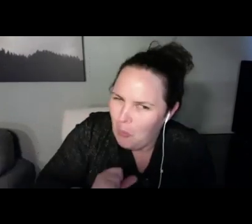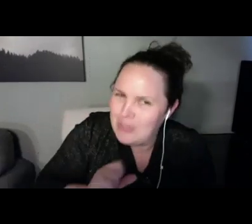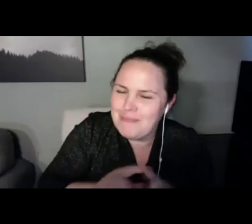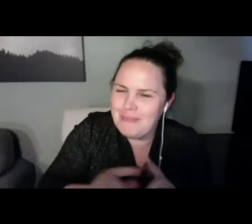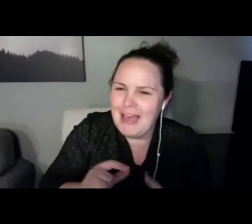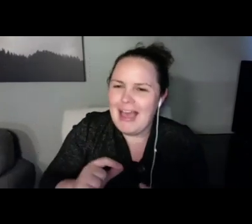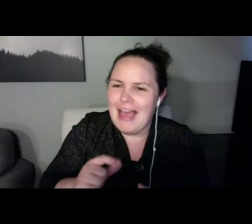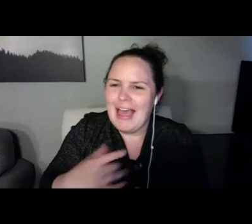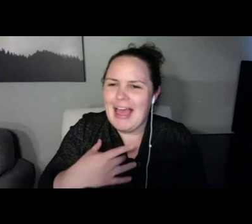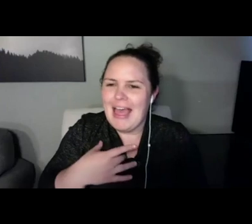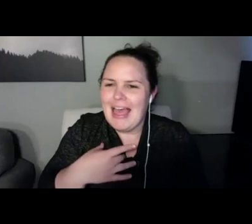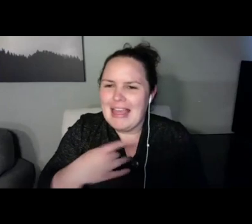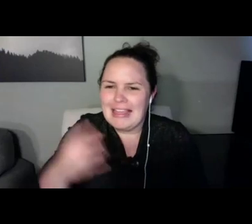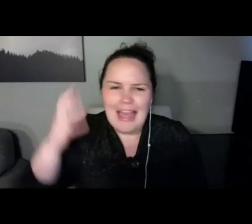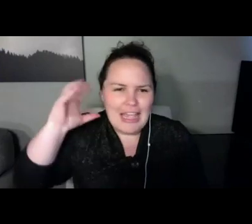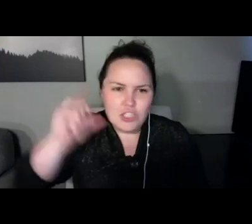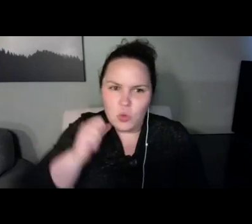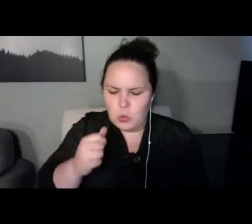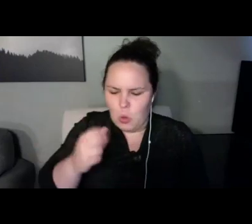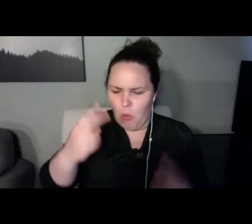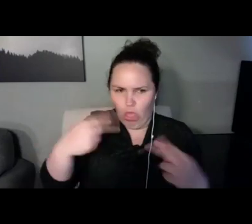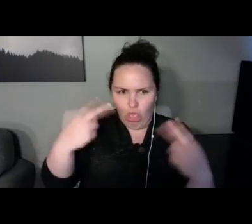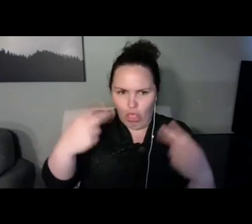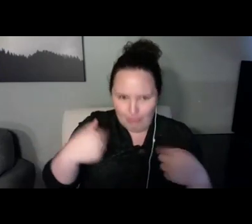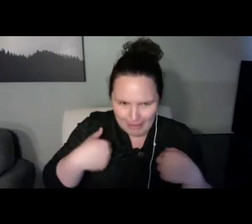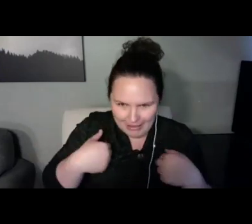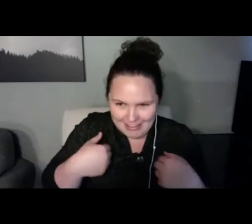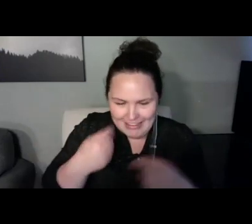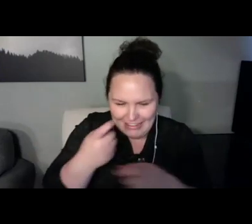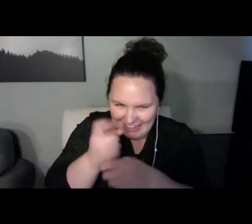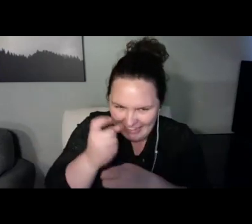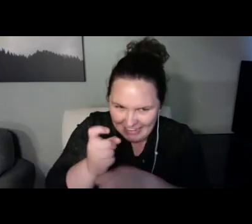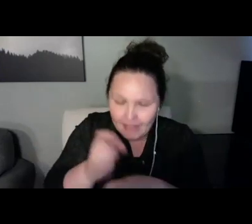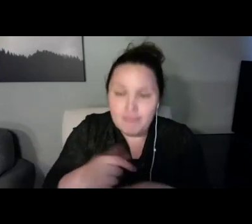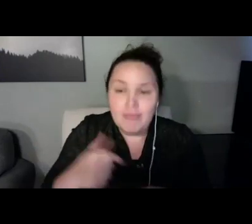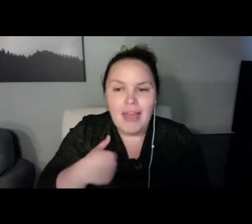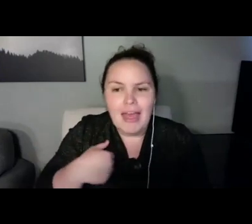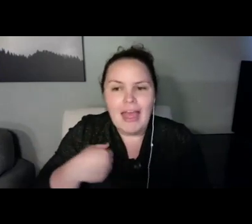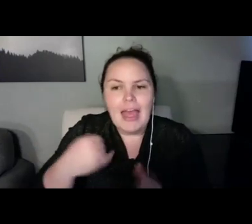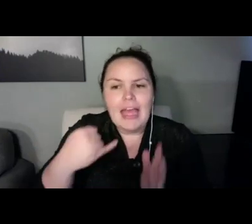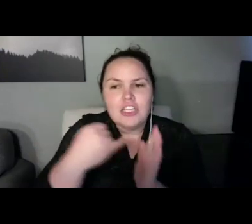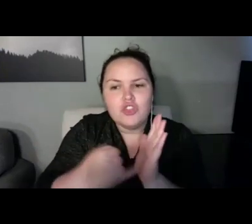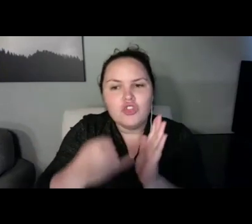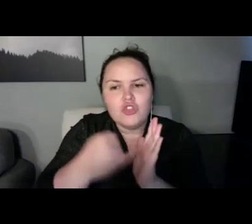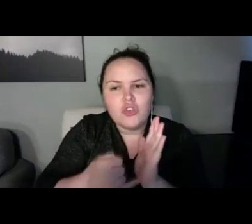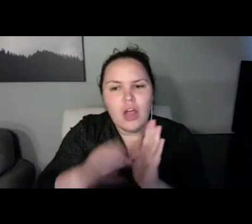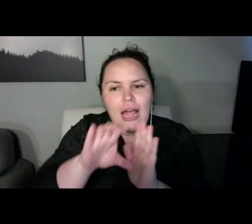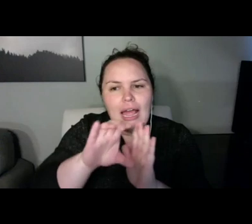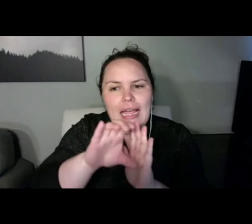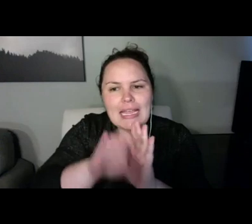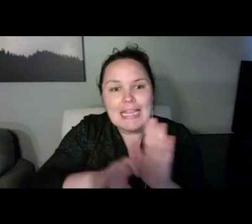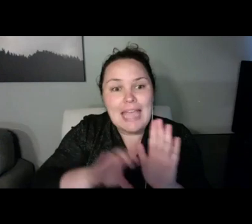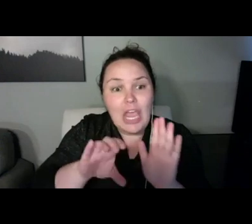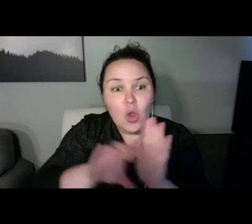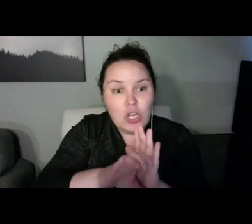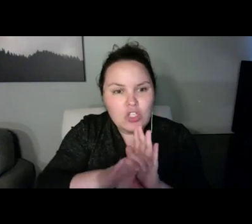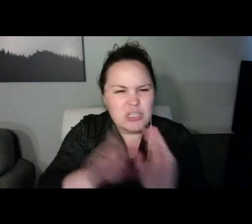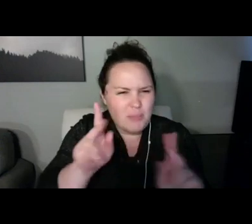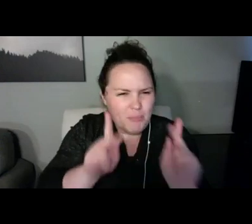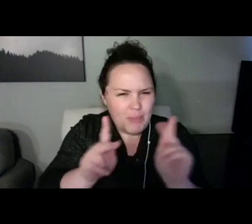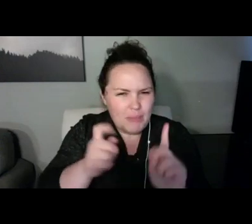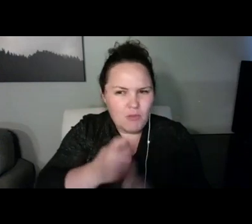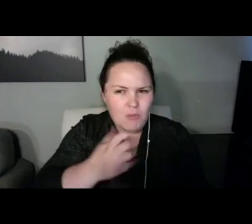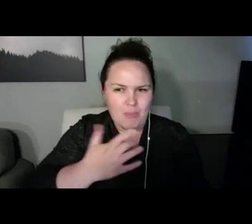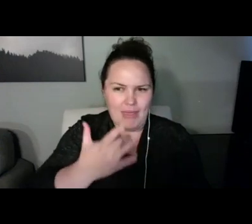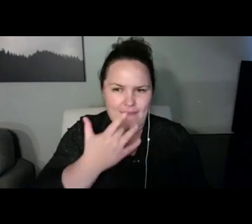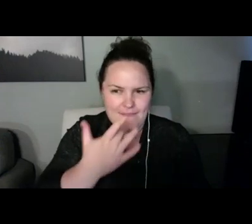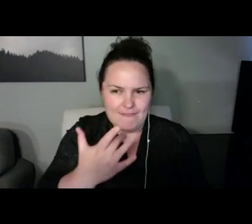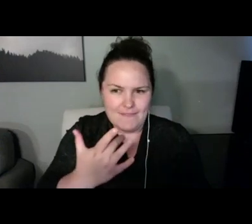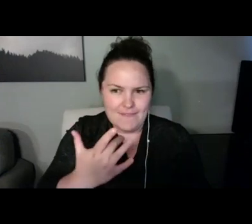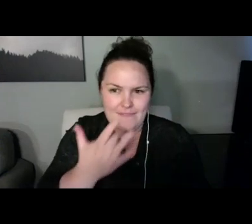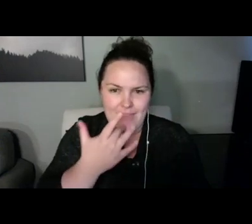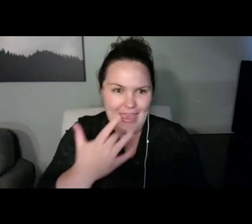I’m just kidding. I still draw characters from my favorite,